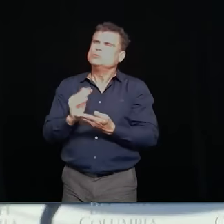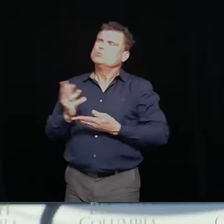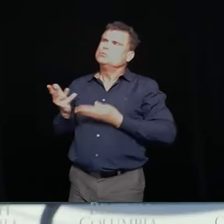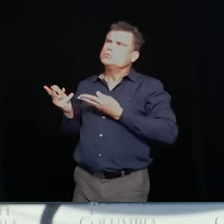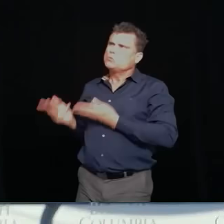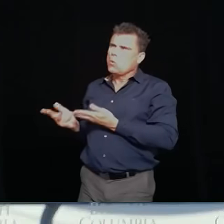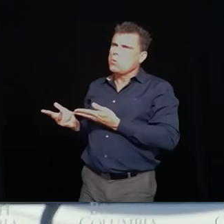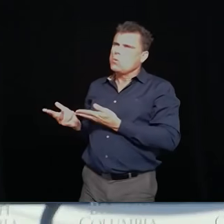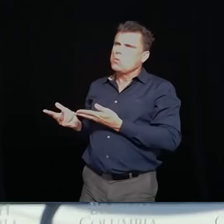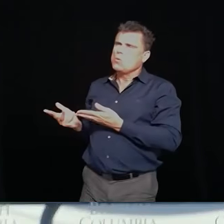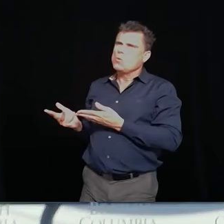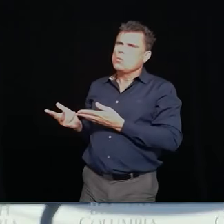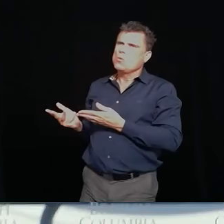, 69,300 to reschedule surgeries.